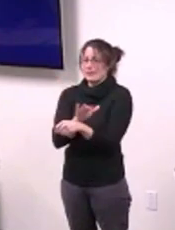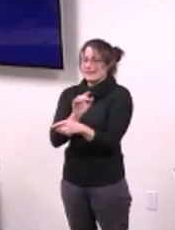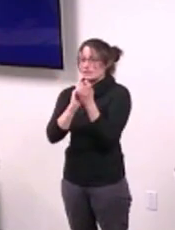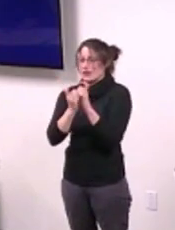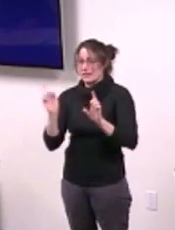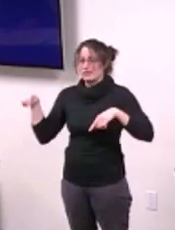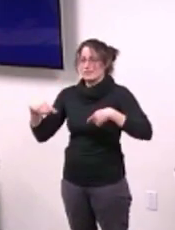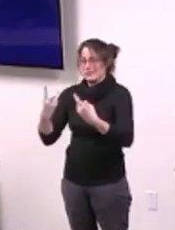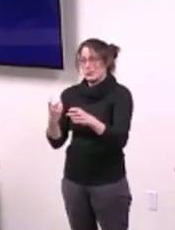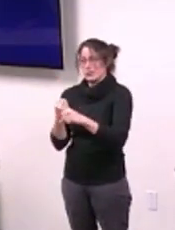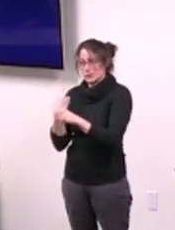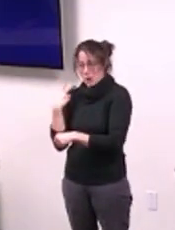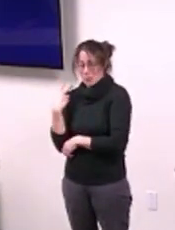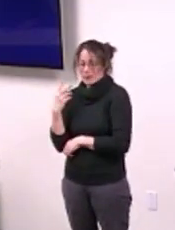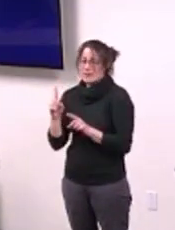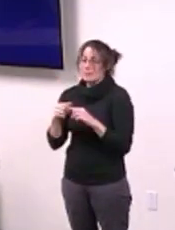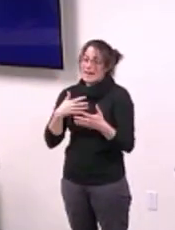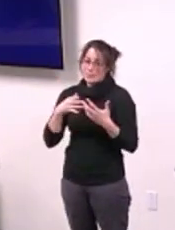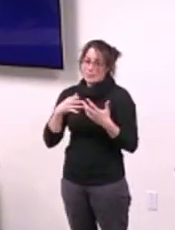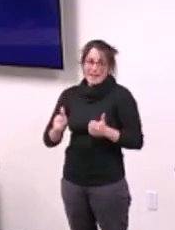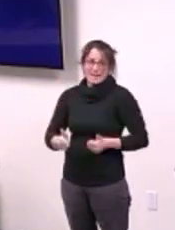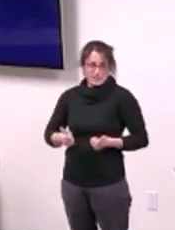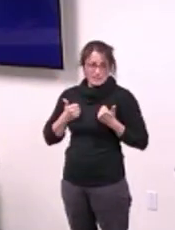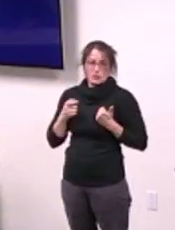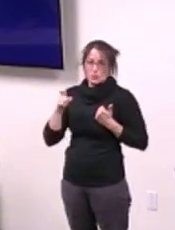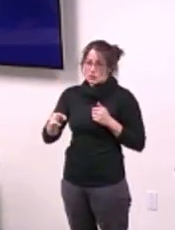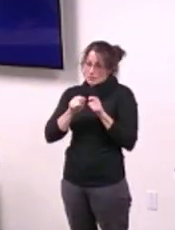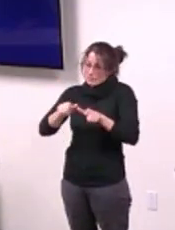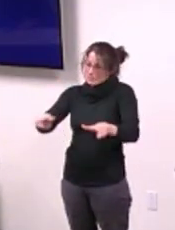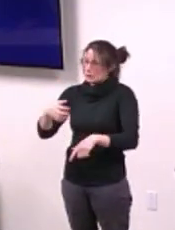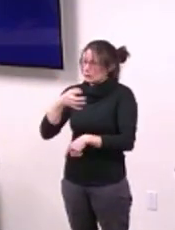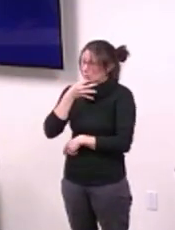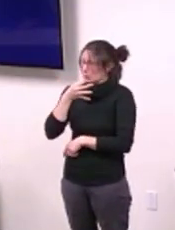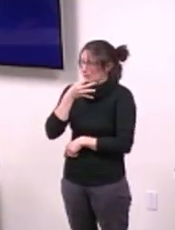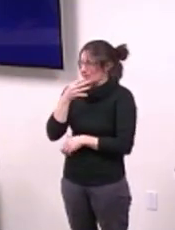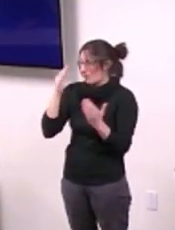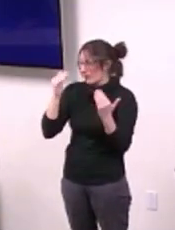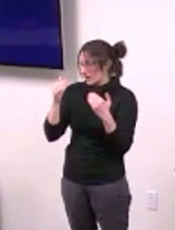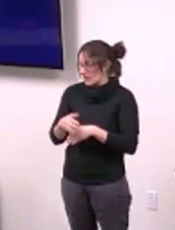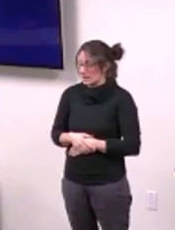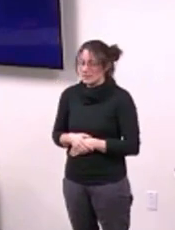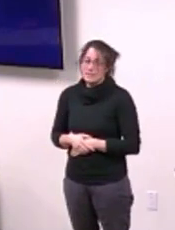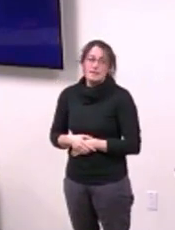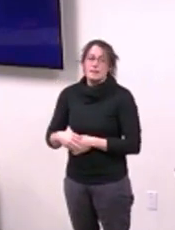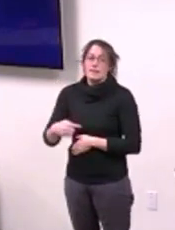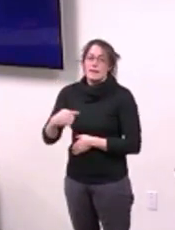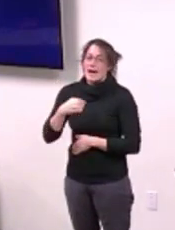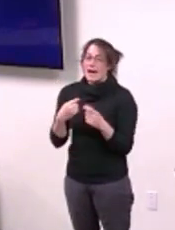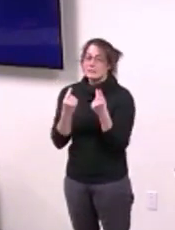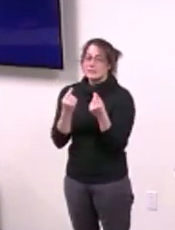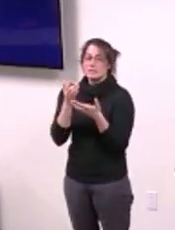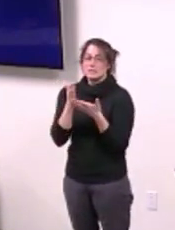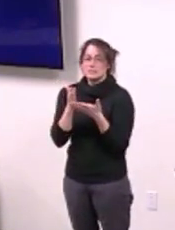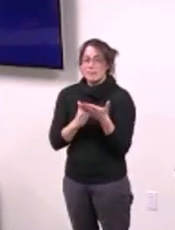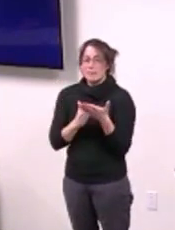But that exists, and it should be out relatively soon hopefully. I've done some work around immigration detention